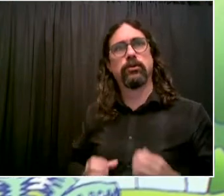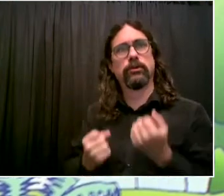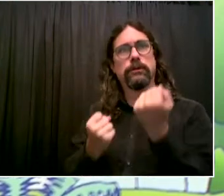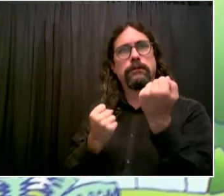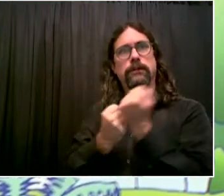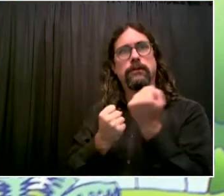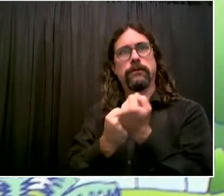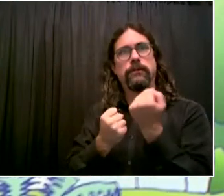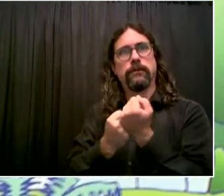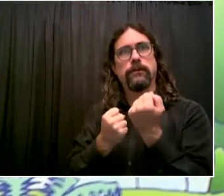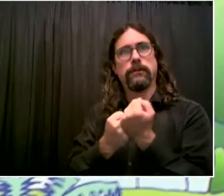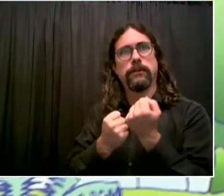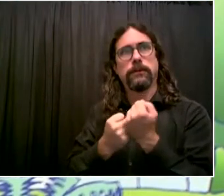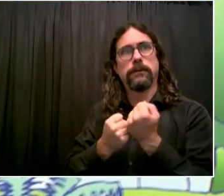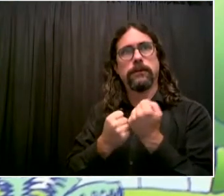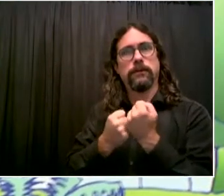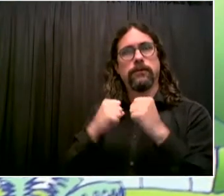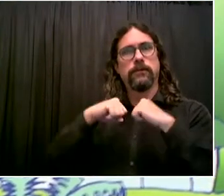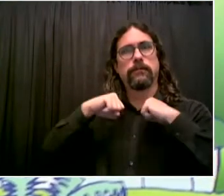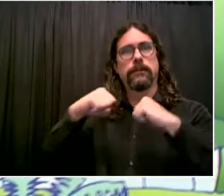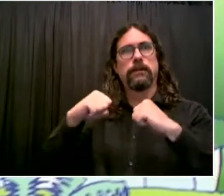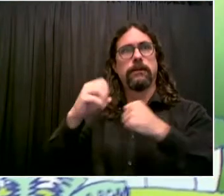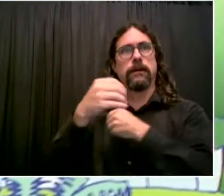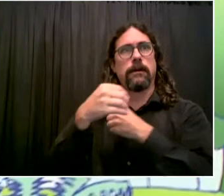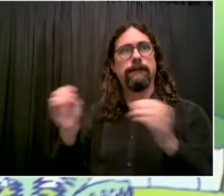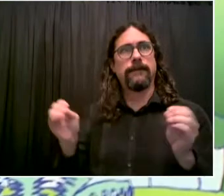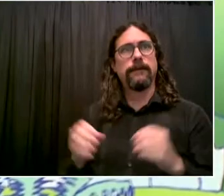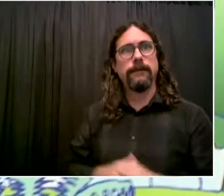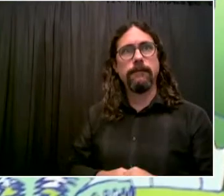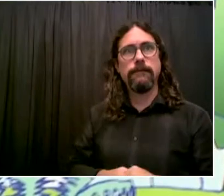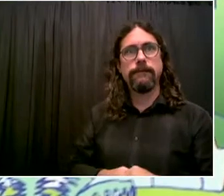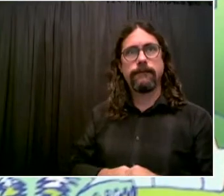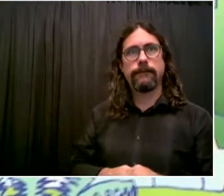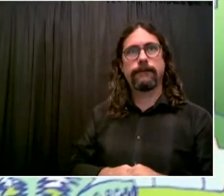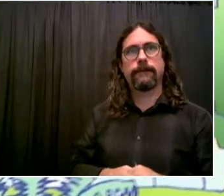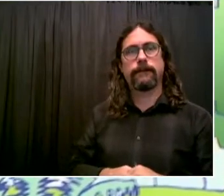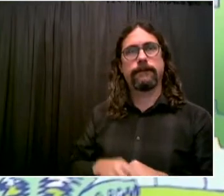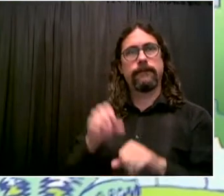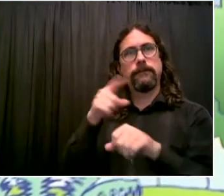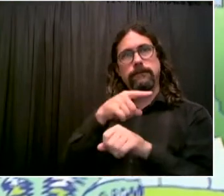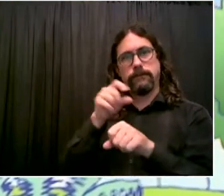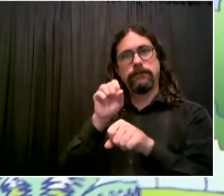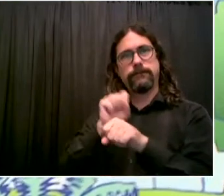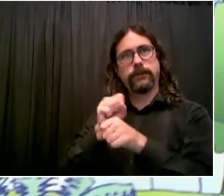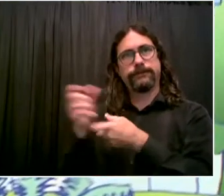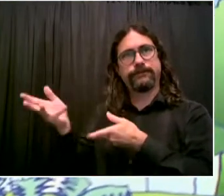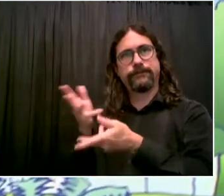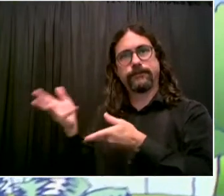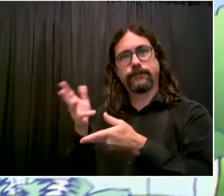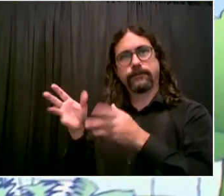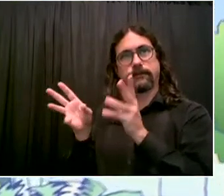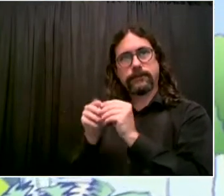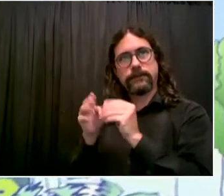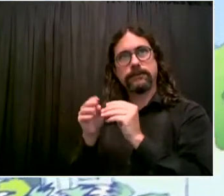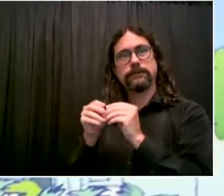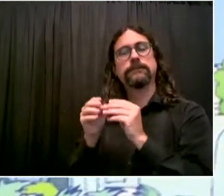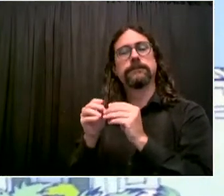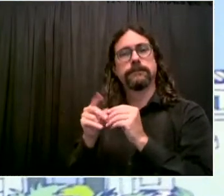IN HER RIGHTS WERE PROTECTED AND THAT, IN FACT, SHE WAS COMPENSATED FOR EVERYTHING SHE WENT THROUGH. WORKERS HAVE RIGHTS HERE IN THE NEW YORK CITY.